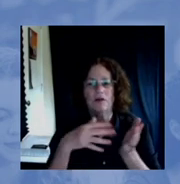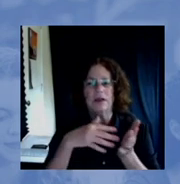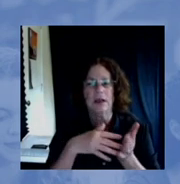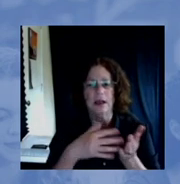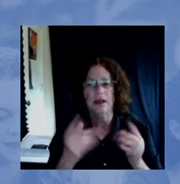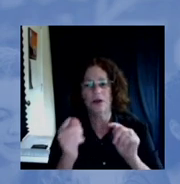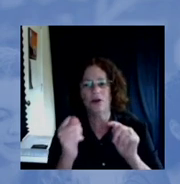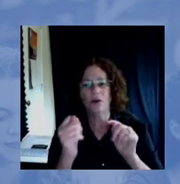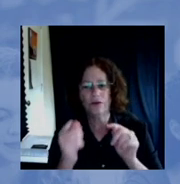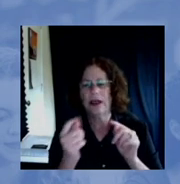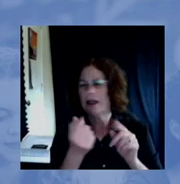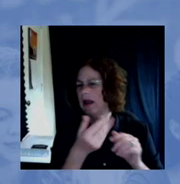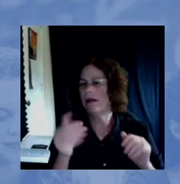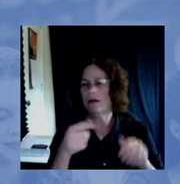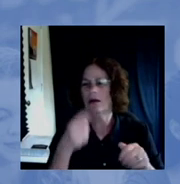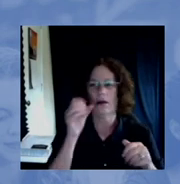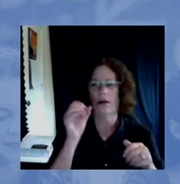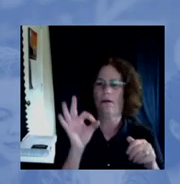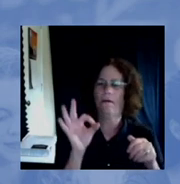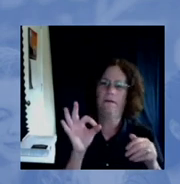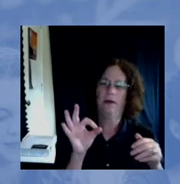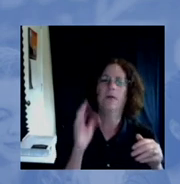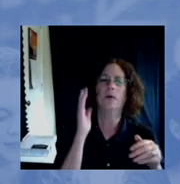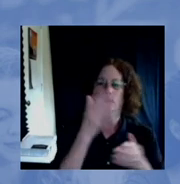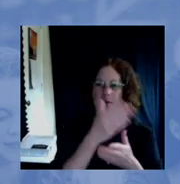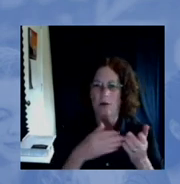YOU CAN THINK OF IS PART OF THE CURRICULUM FOR THE PARENTS AS WELL.